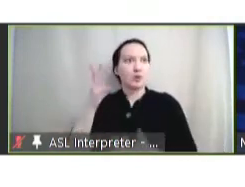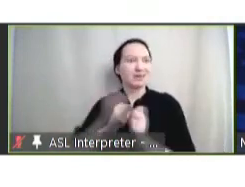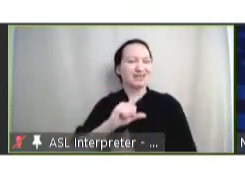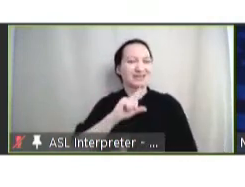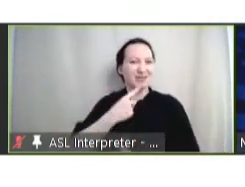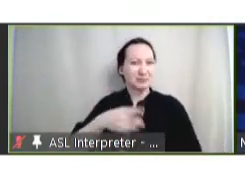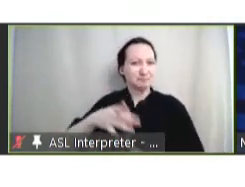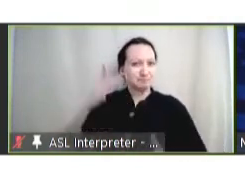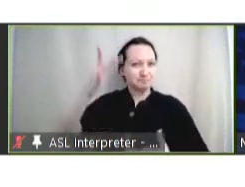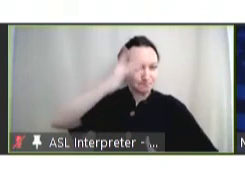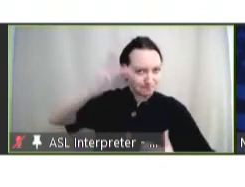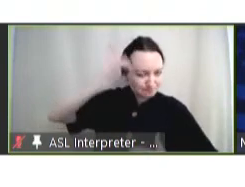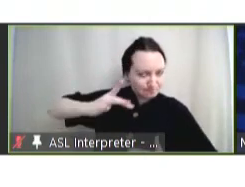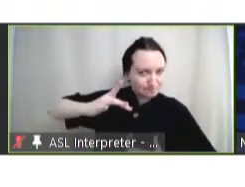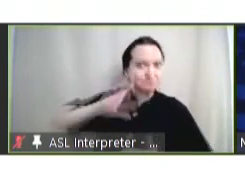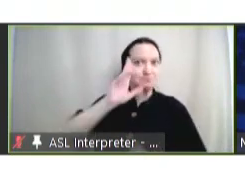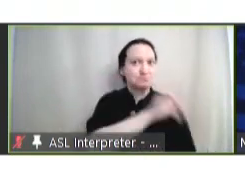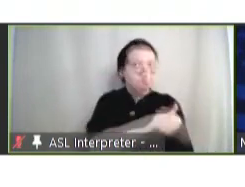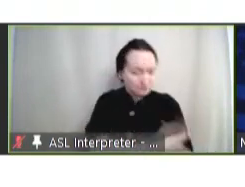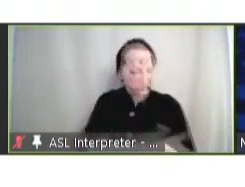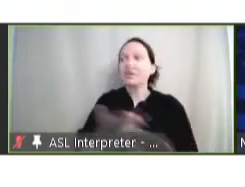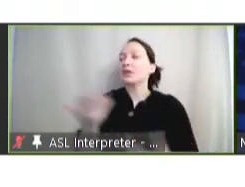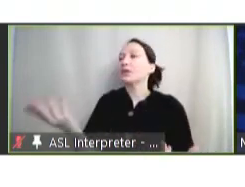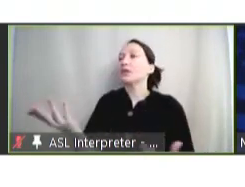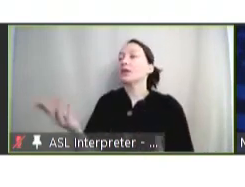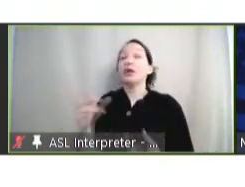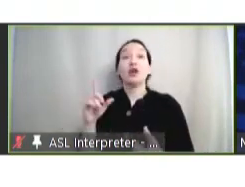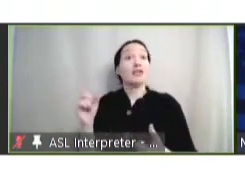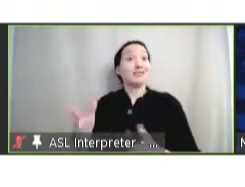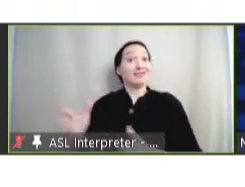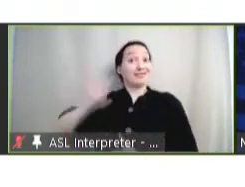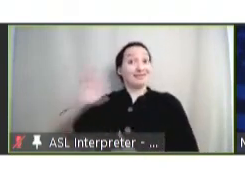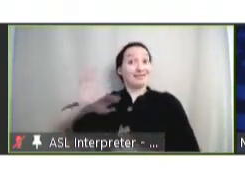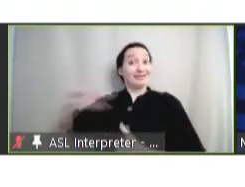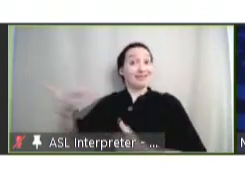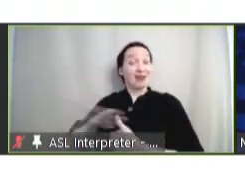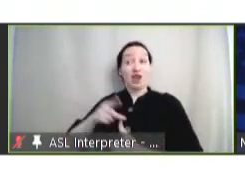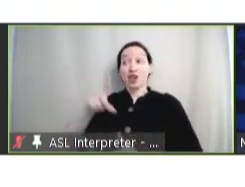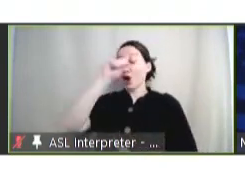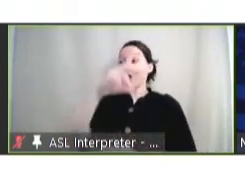and since, you know, initially, we thought these vaccines were much more effective